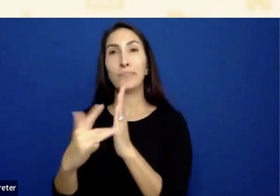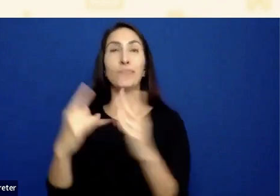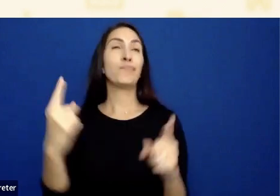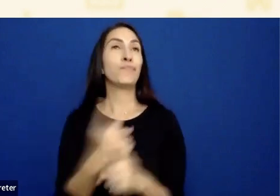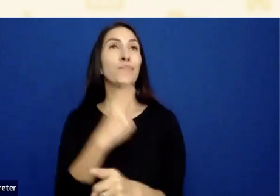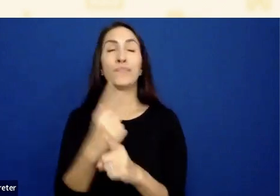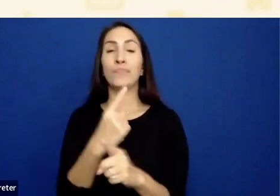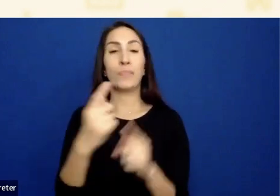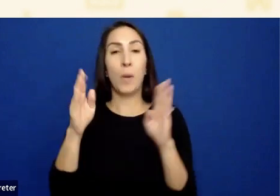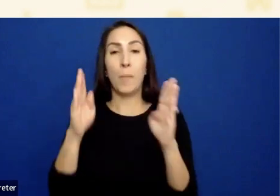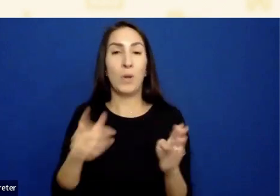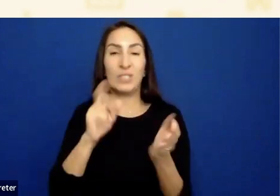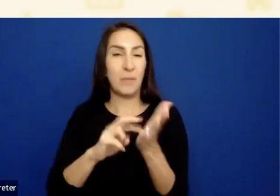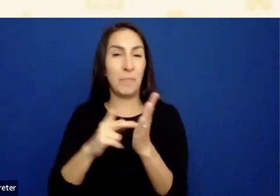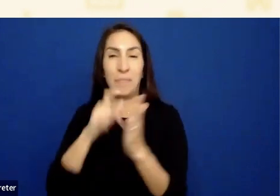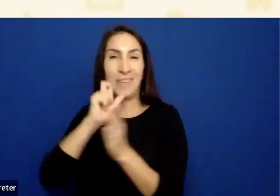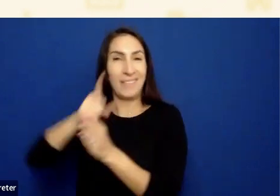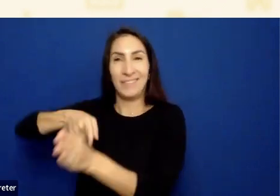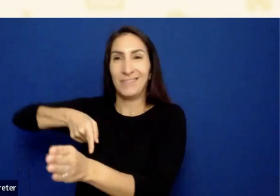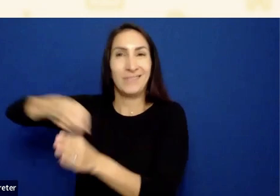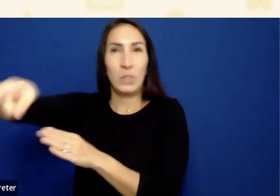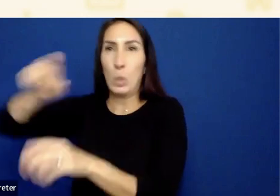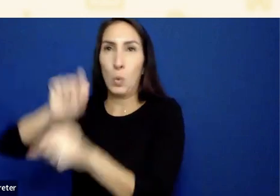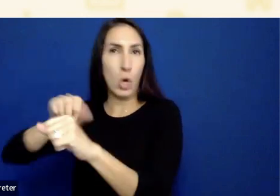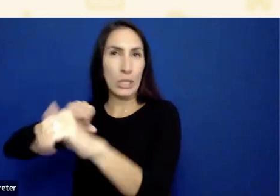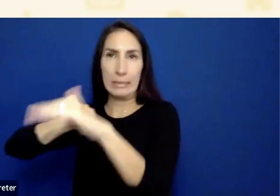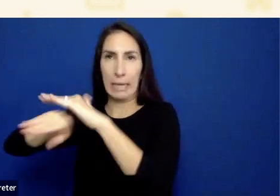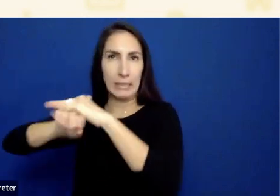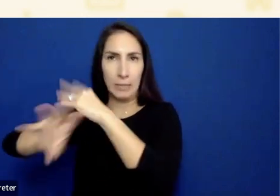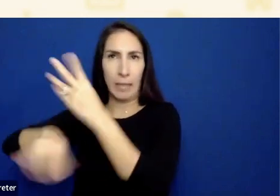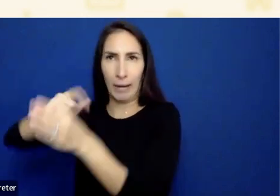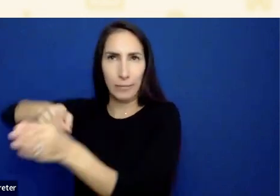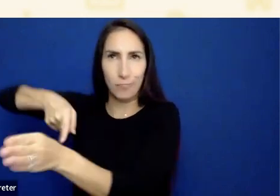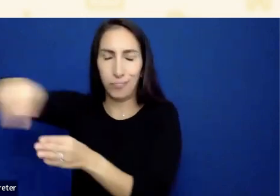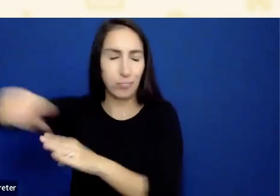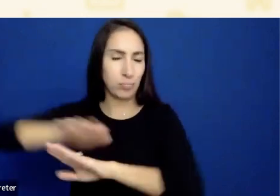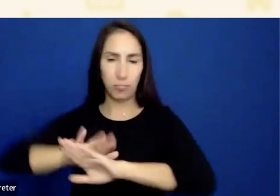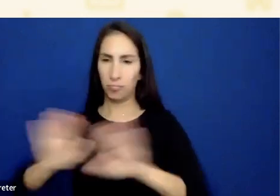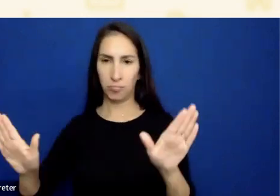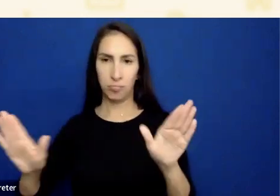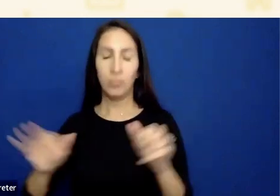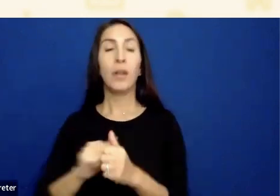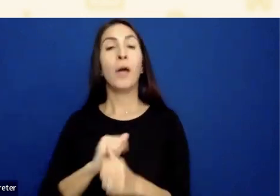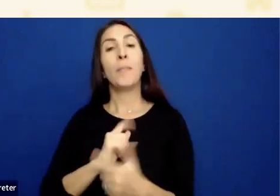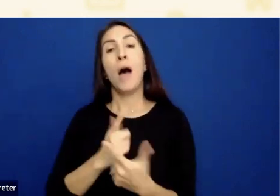who doesn't work in accessibility, but who has gotten a talk accepted